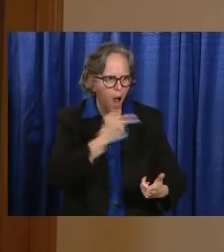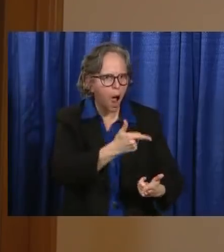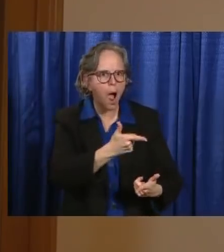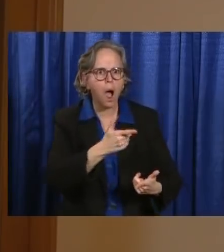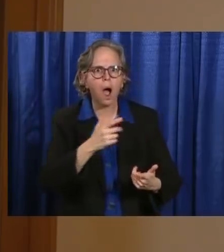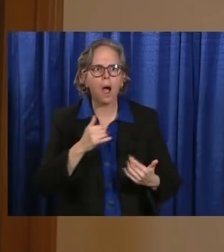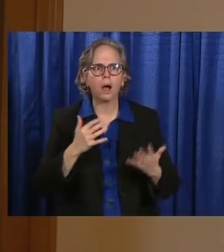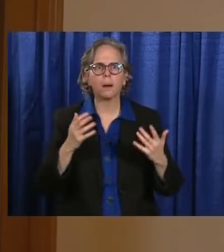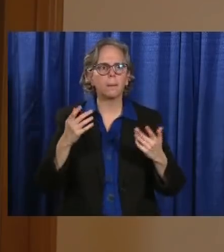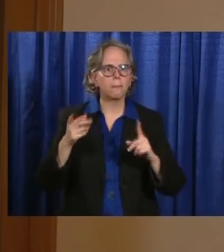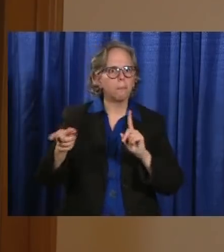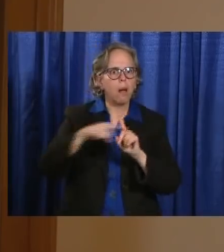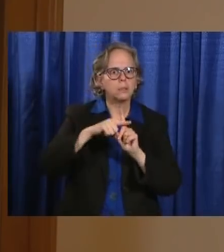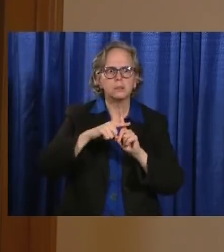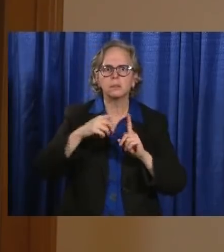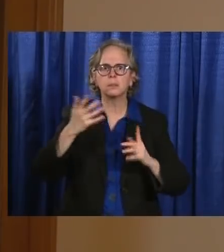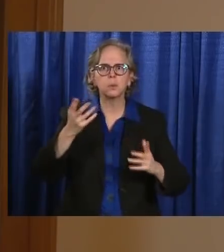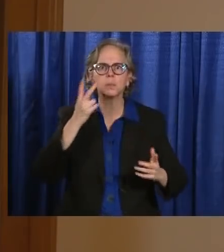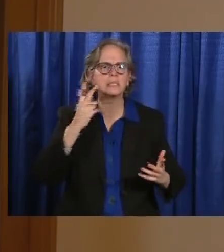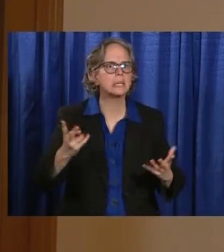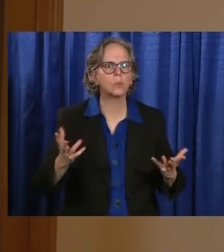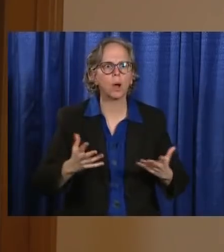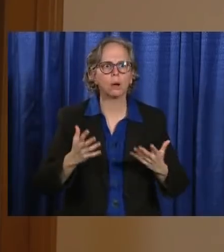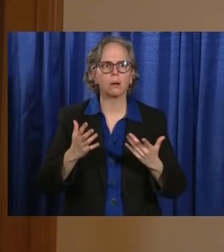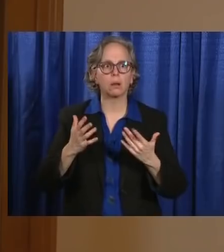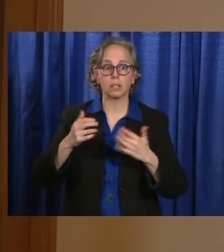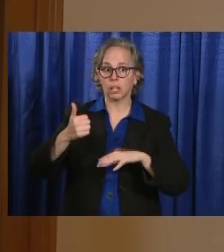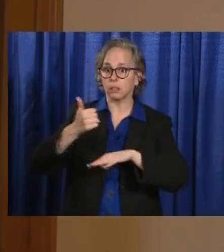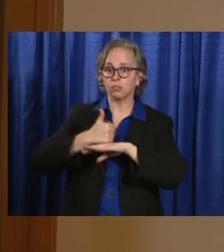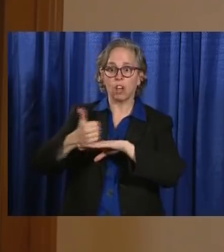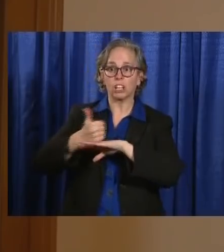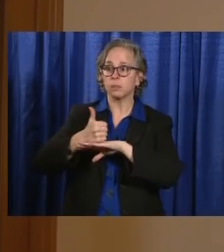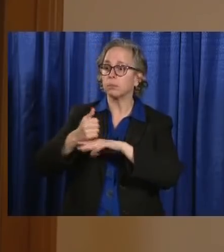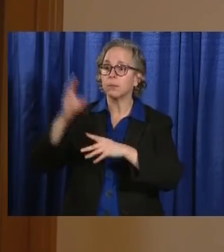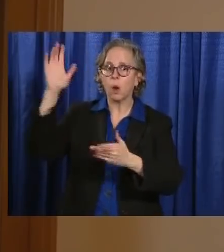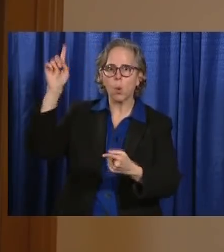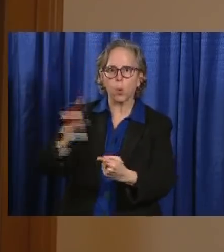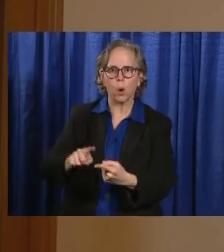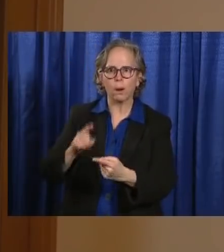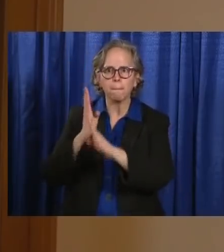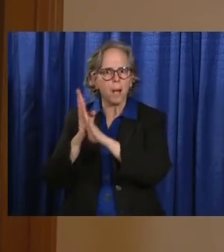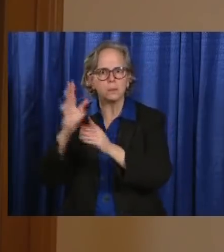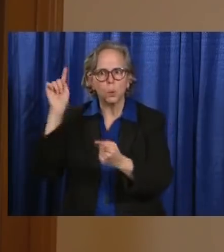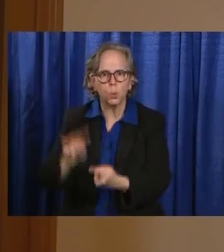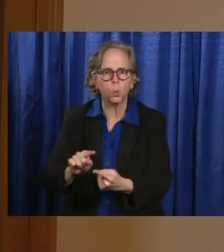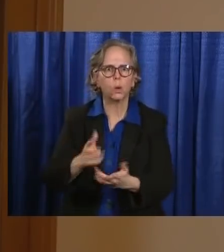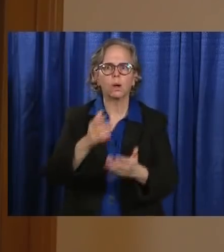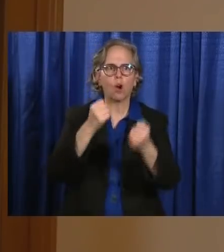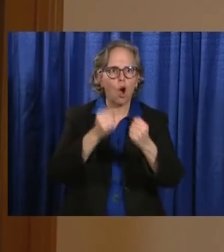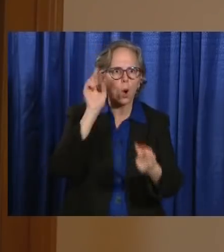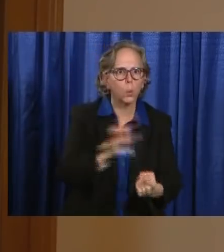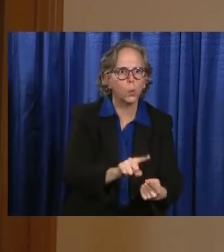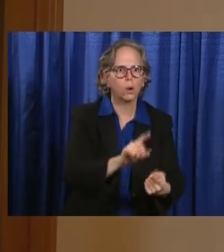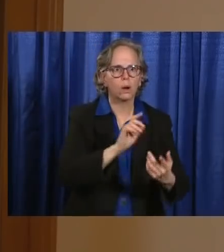WE CAN SEE IN OHIO THE DECREASE IN RETAIL AT THE STORES BUT SEEING MORE RETAIL BEING DELIVERED, WHICH IS ACTUALLY